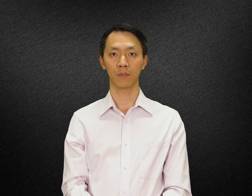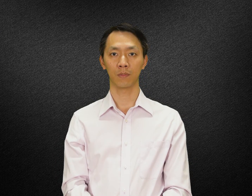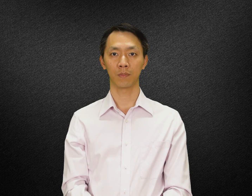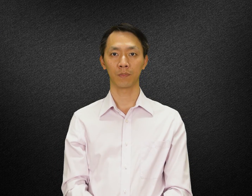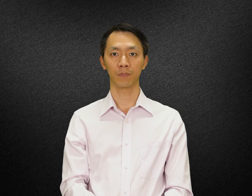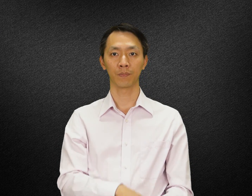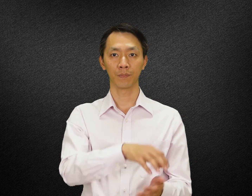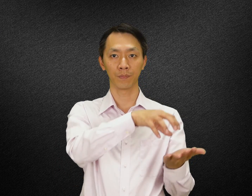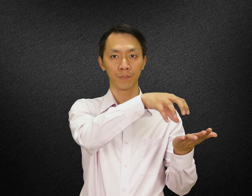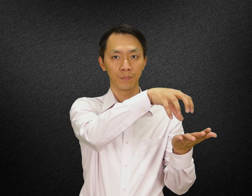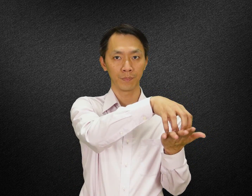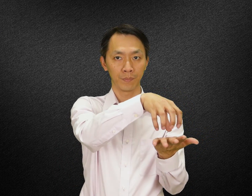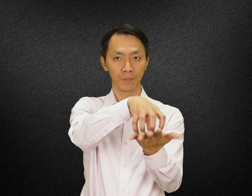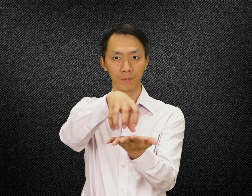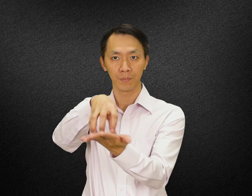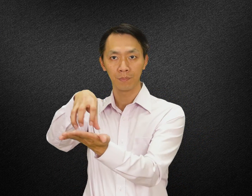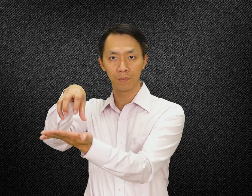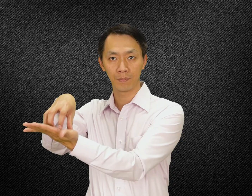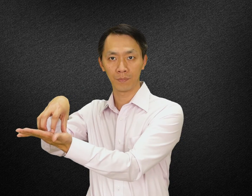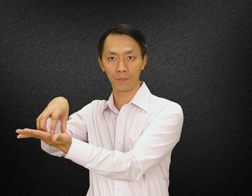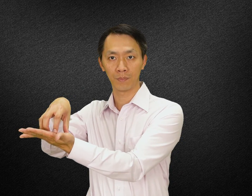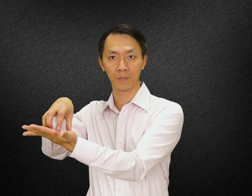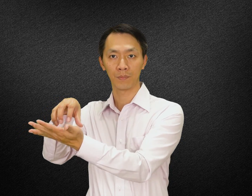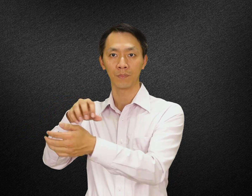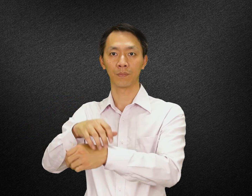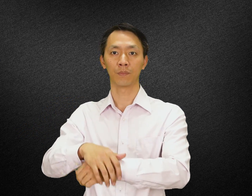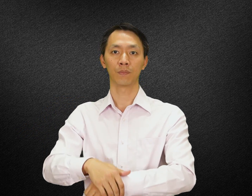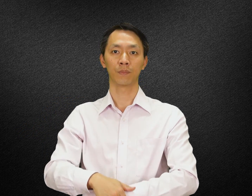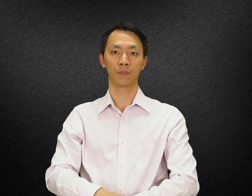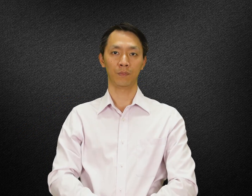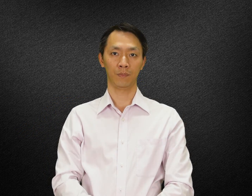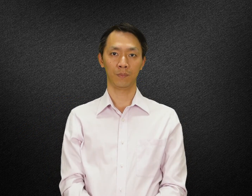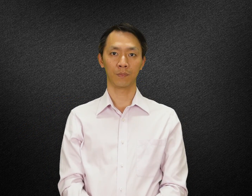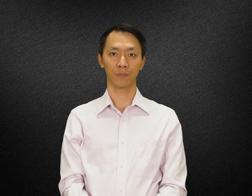process / handle/ conduct / deal with